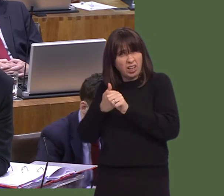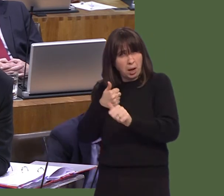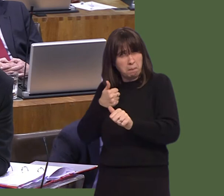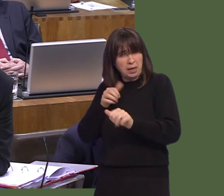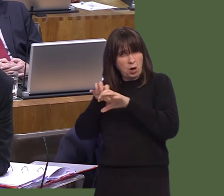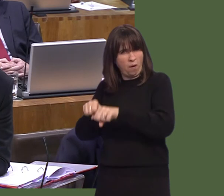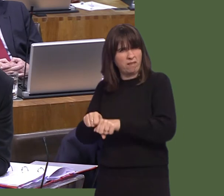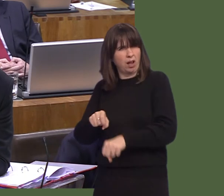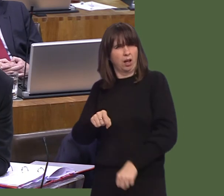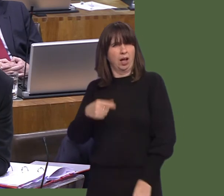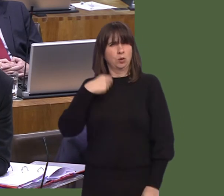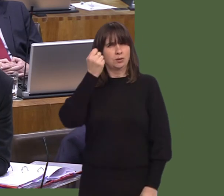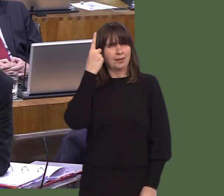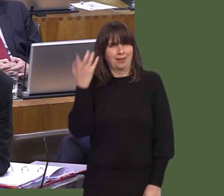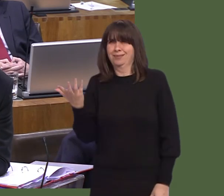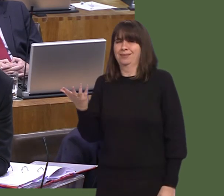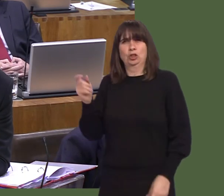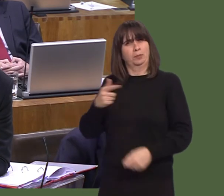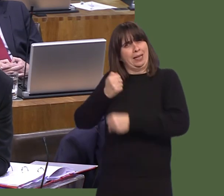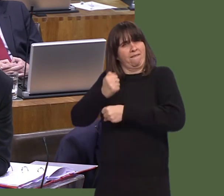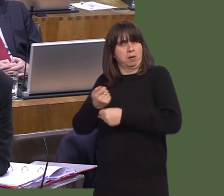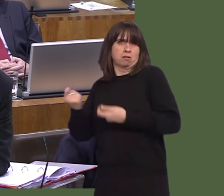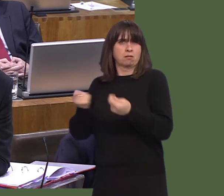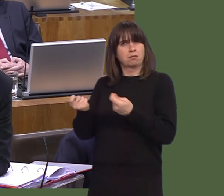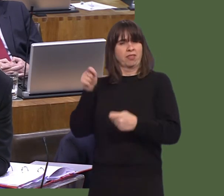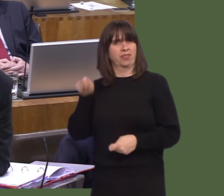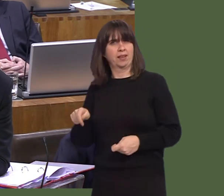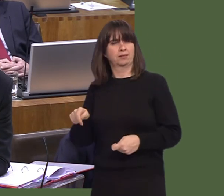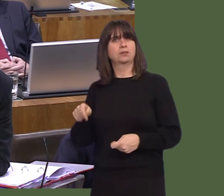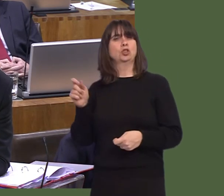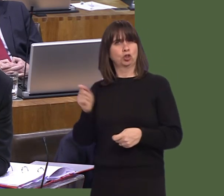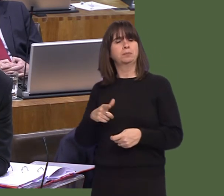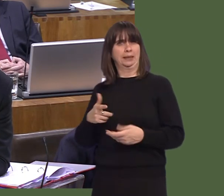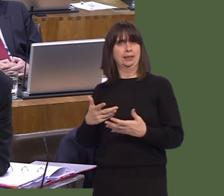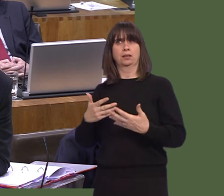Neil Hamilton AM: The First Minister will remember that last week, in my question on